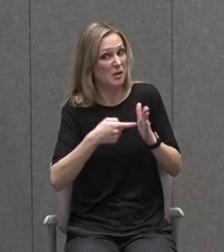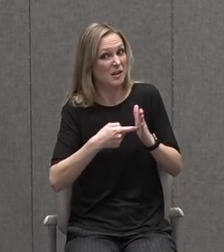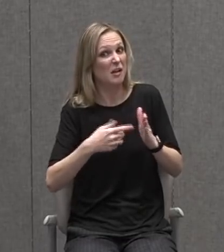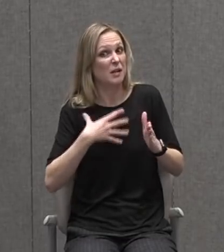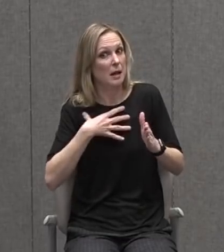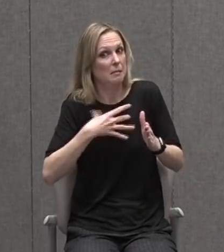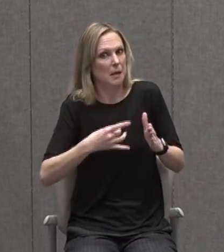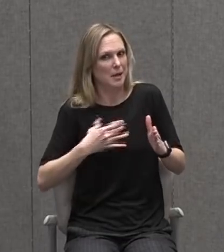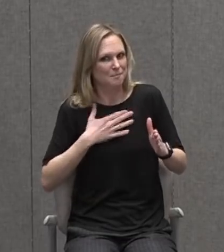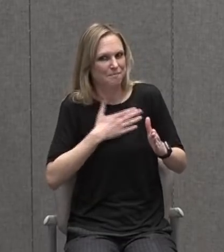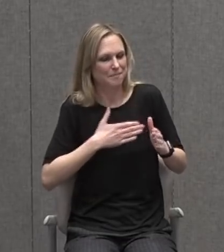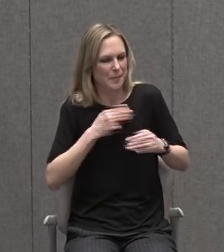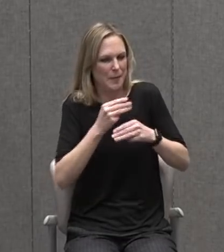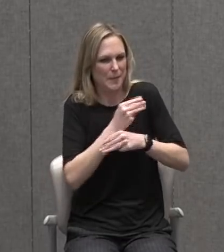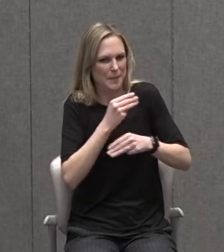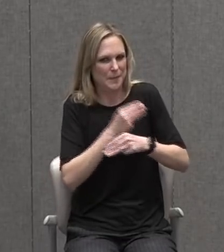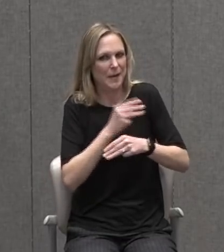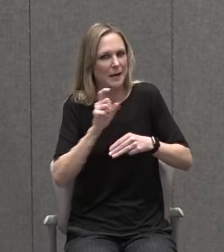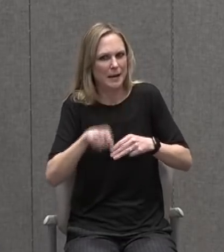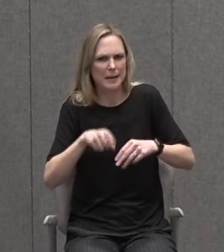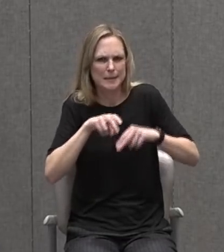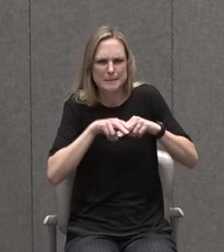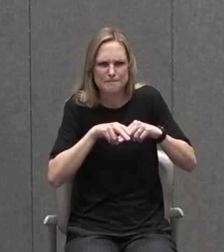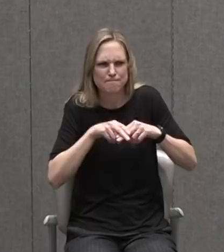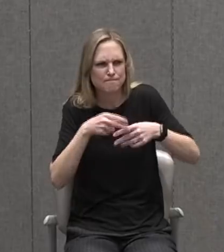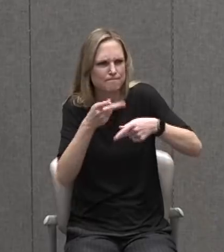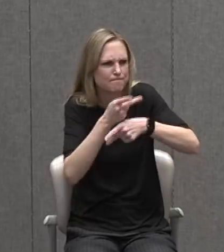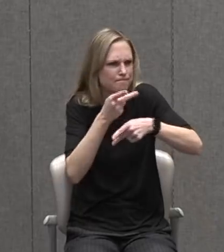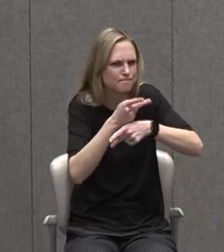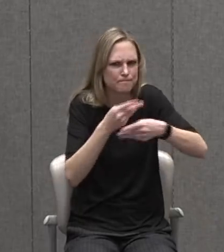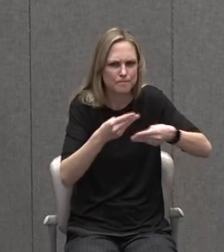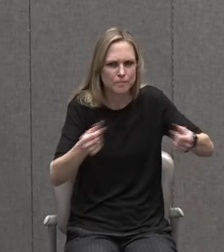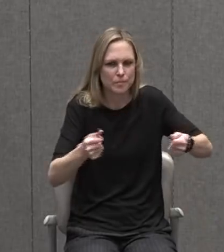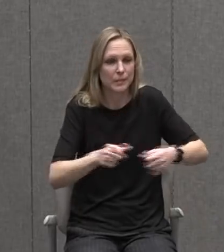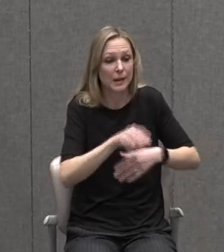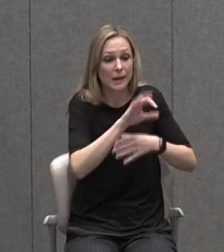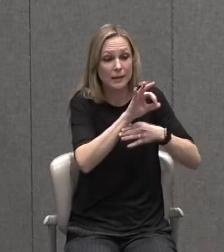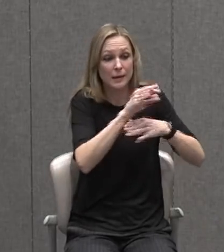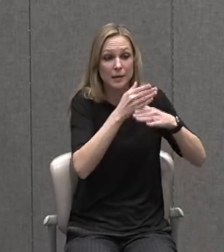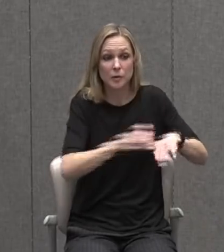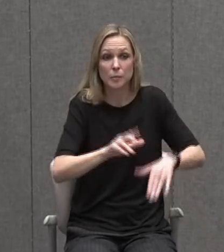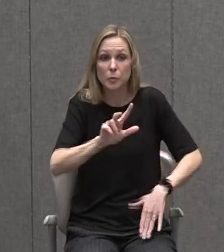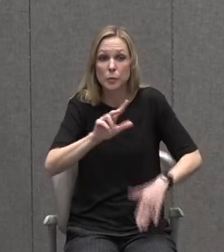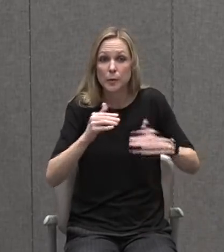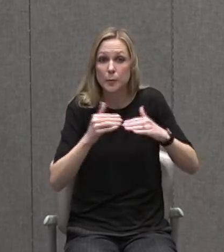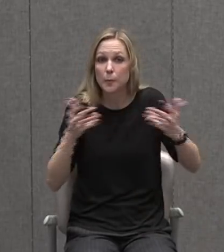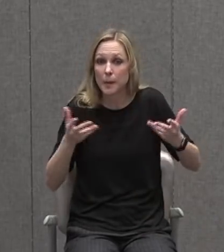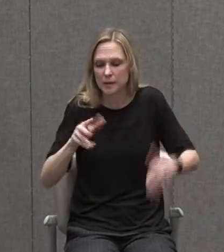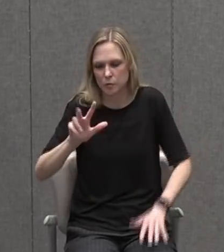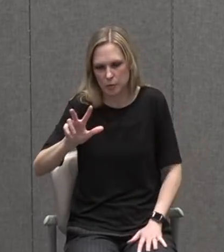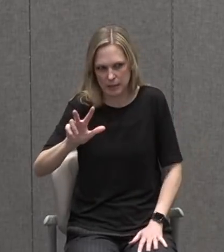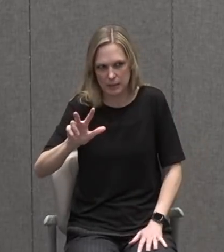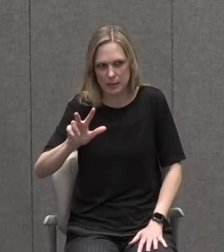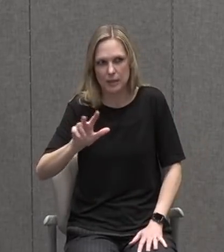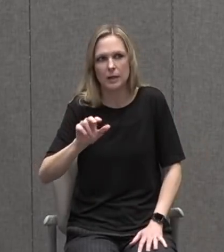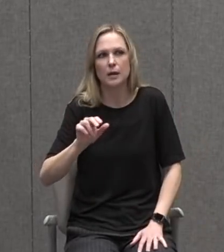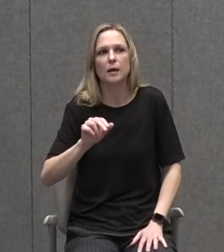I still had to sit here and try to figure this out. Nine divided by three is three, three times one,